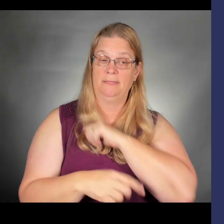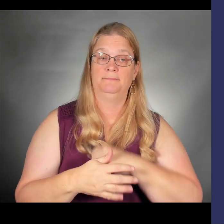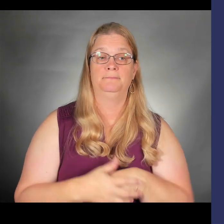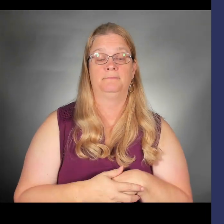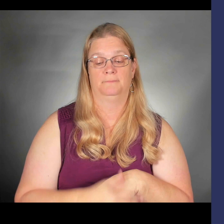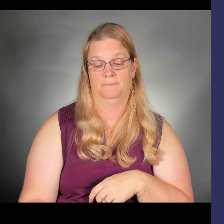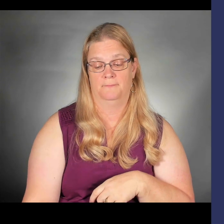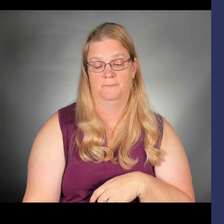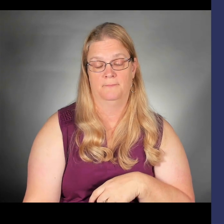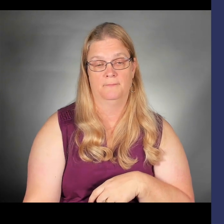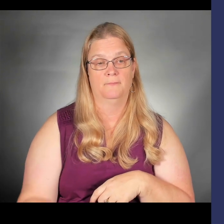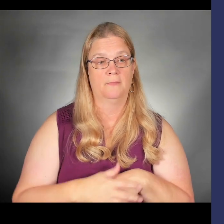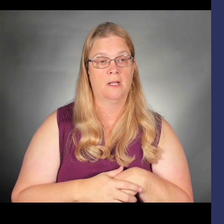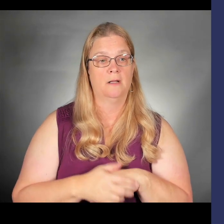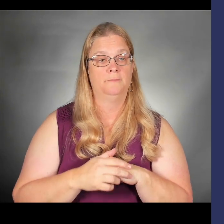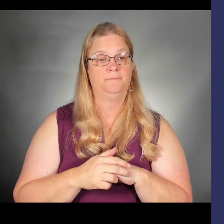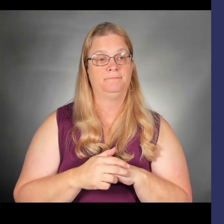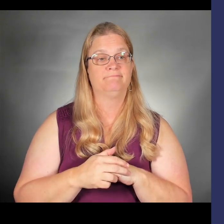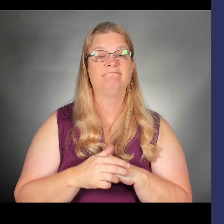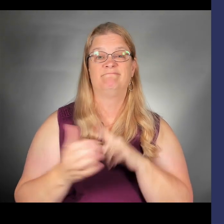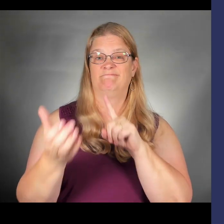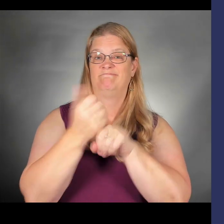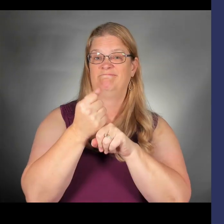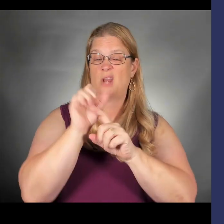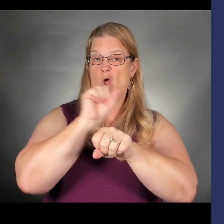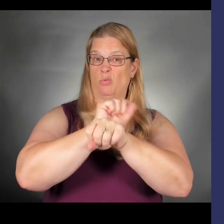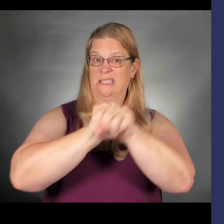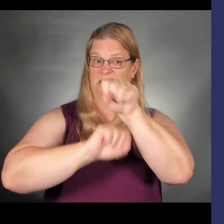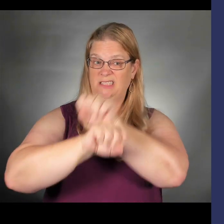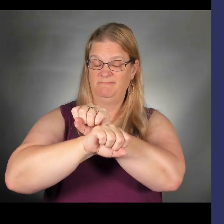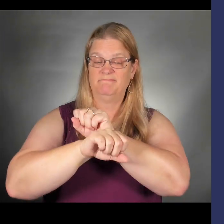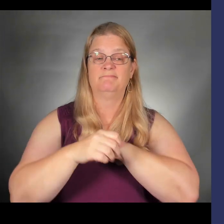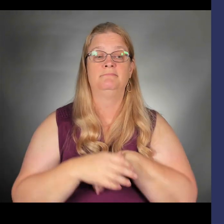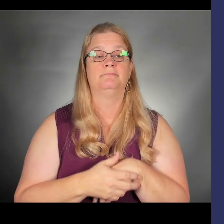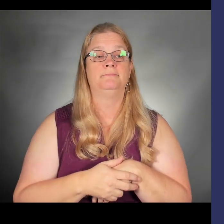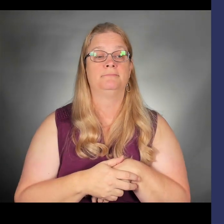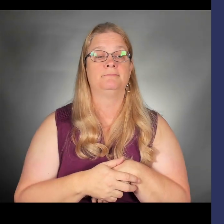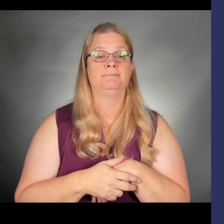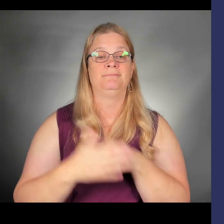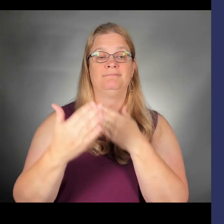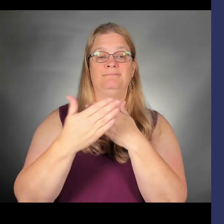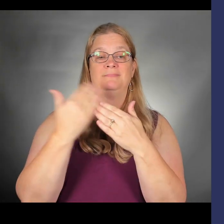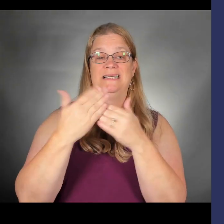Also severe school discipline. Some additional risk factors are: arrests;